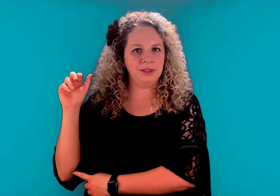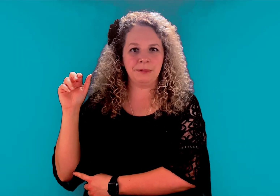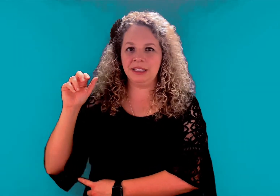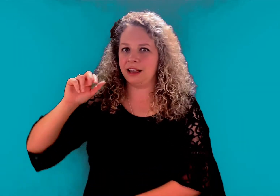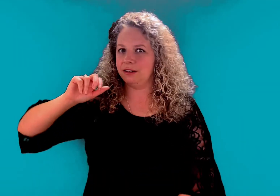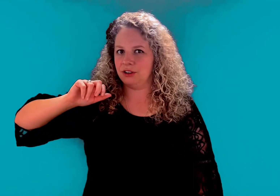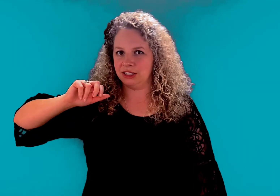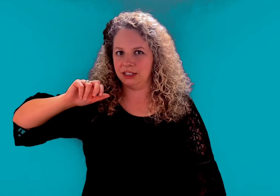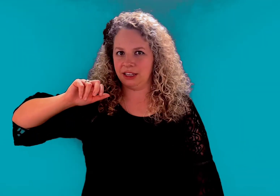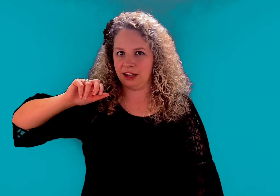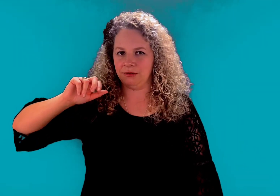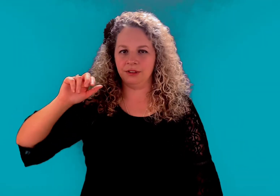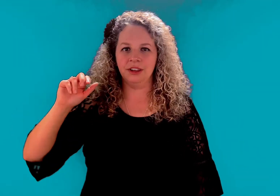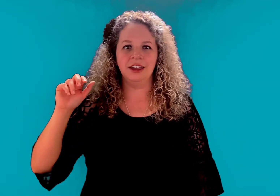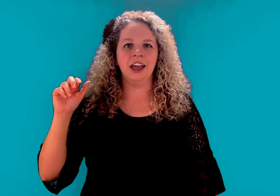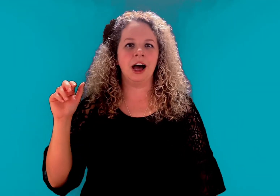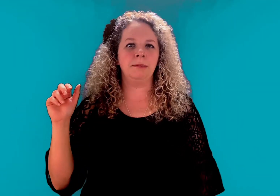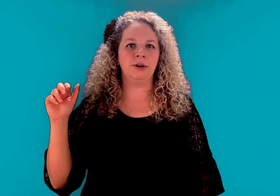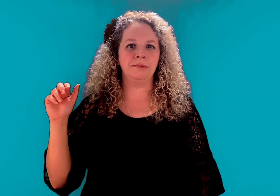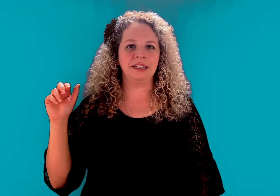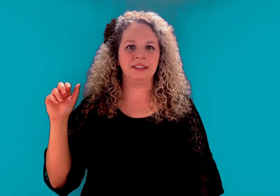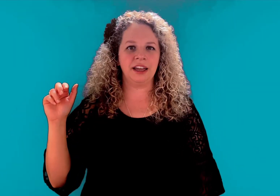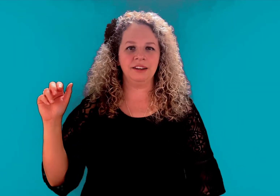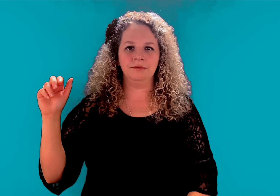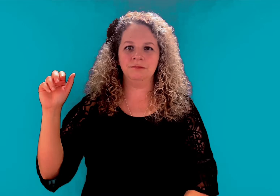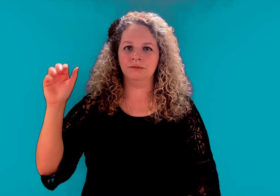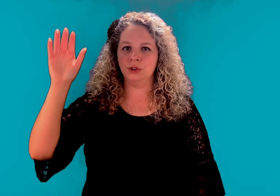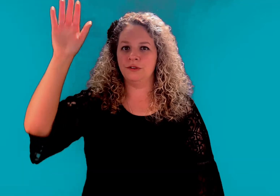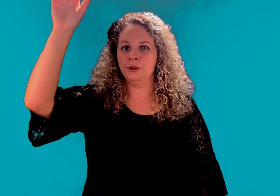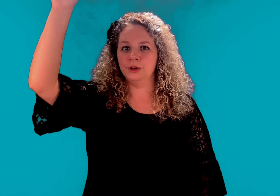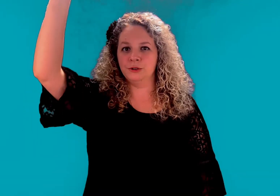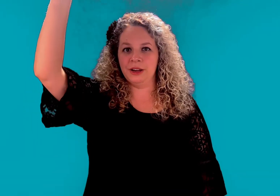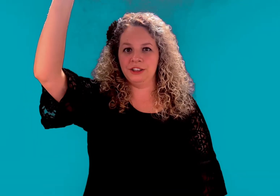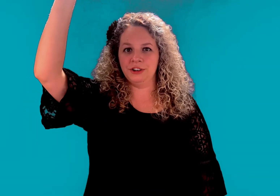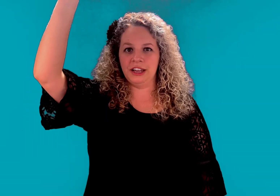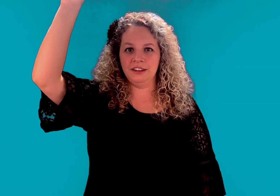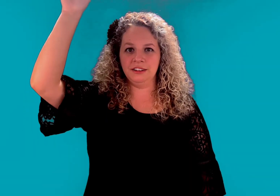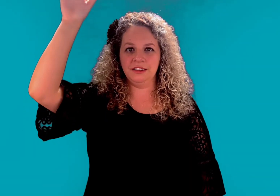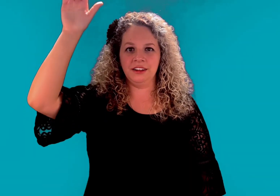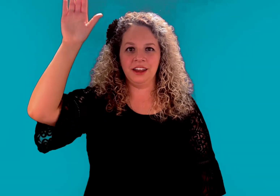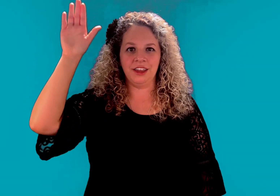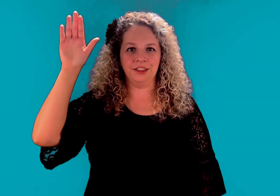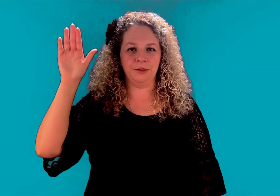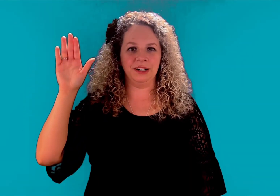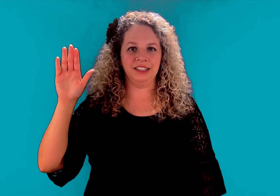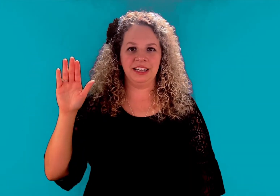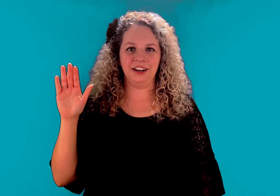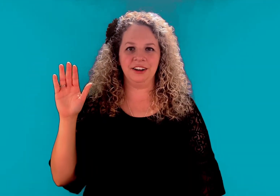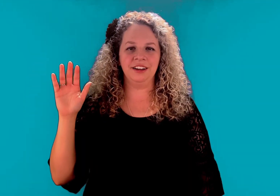my side not sticking out. Elbow at my side. So if you were to raise your hand and lower it to here,